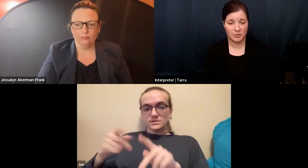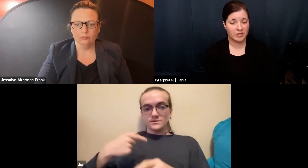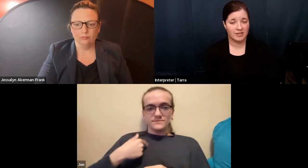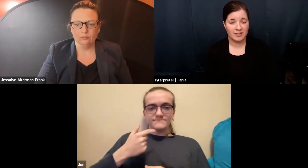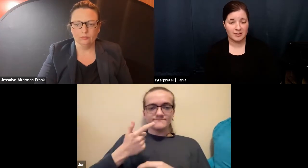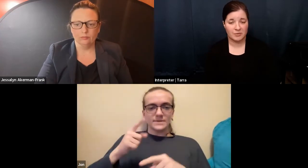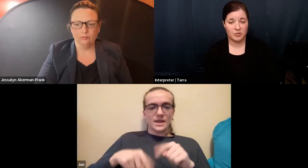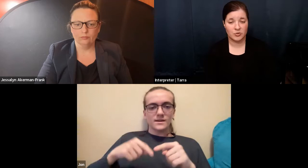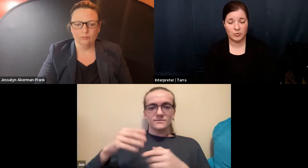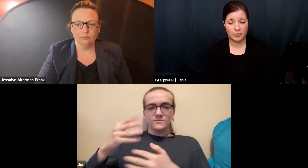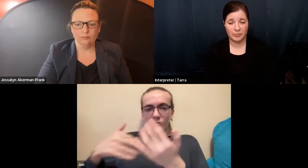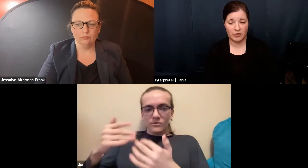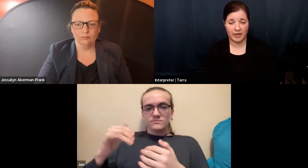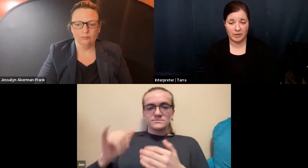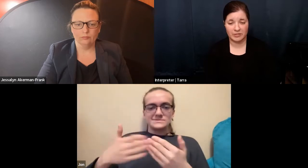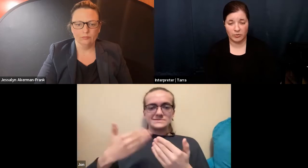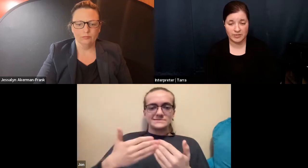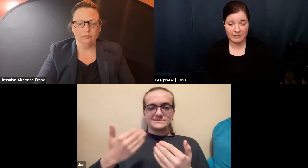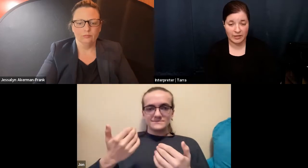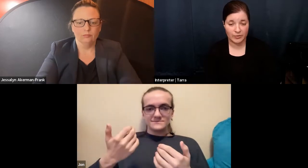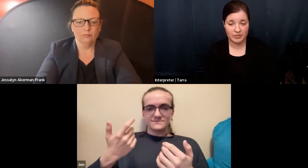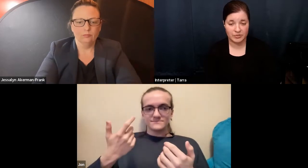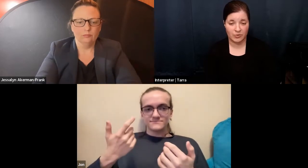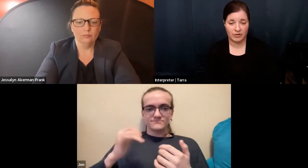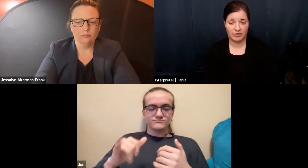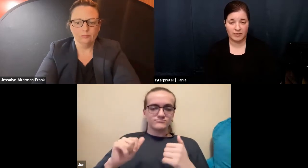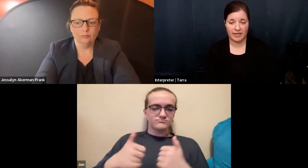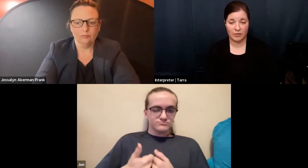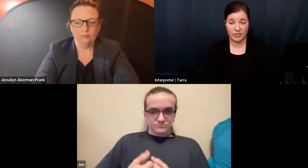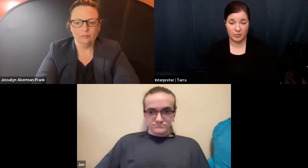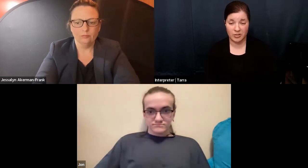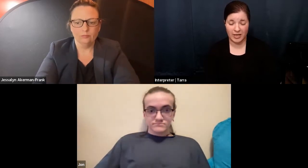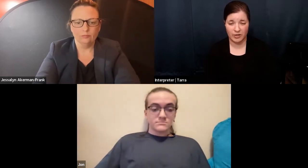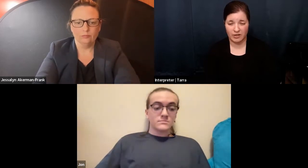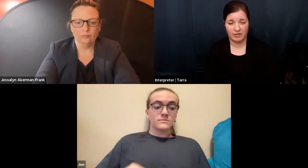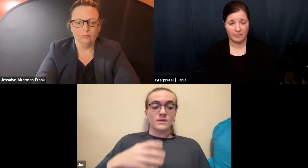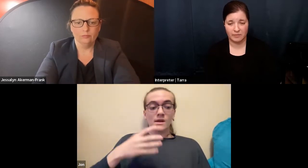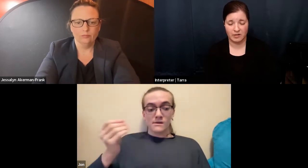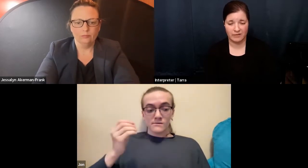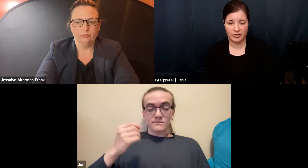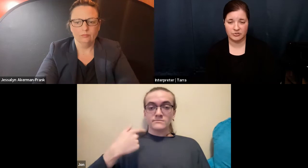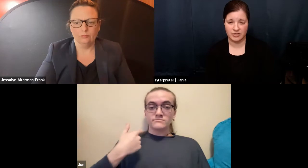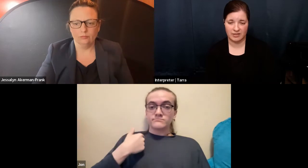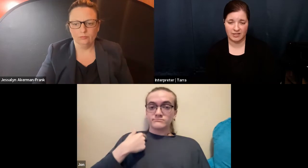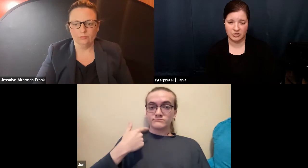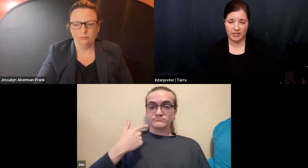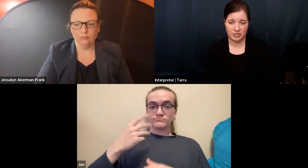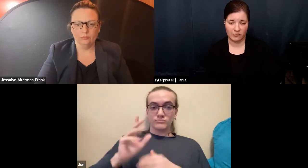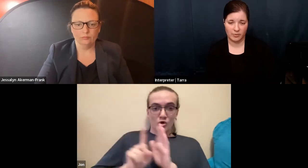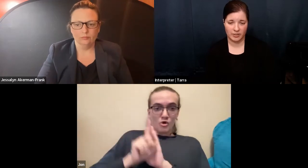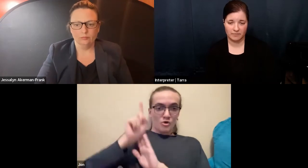So I'm not a social butterfly. I don't like to socialize, especially with new people that maybe don't know sign language or I can't really